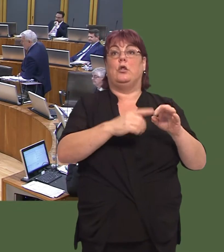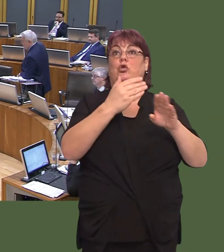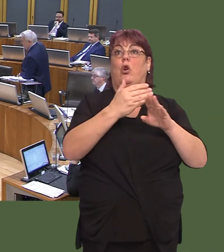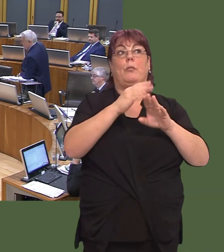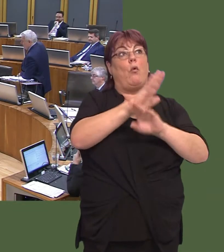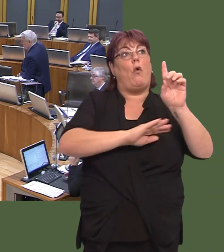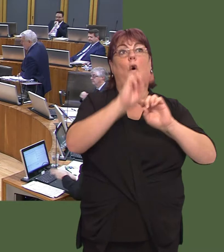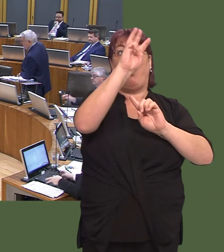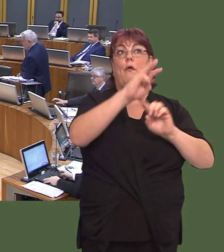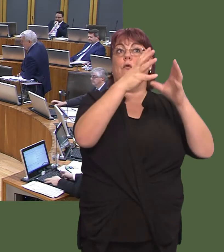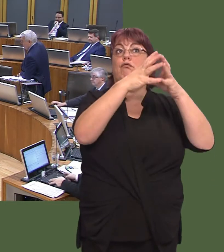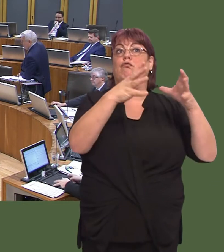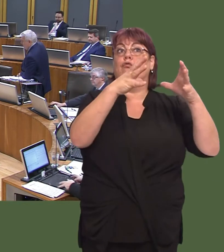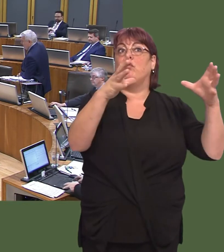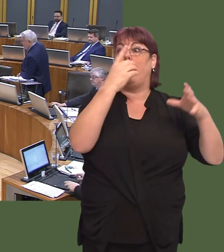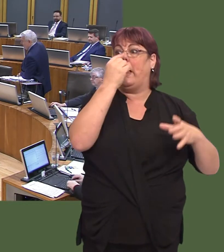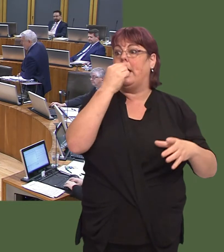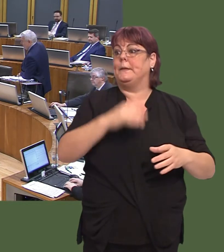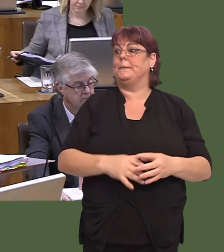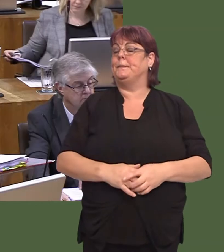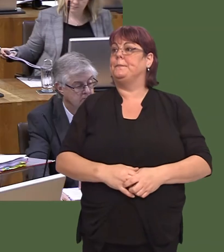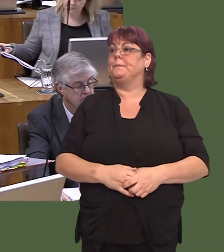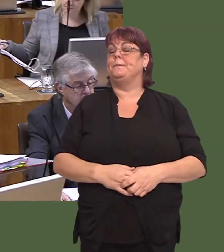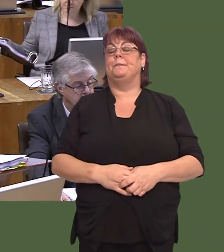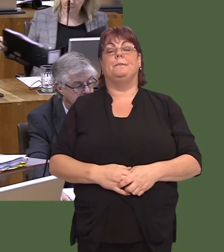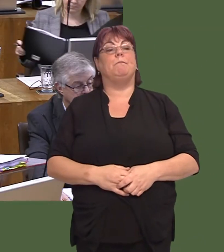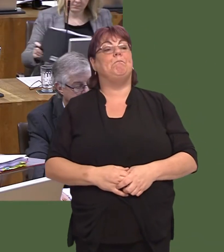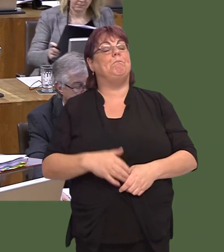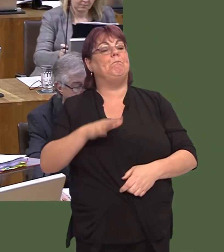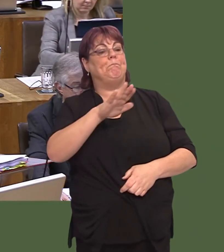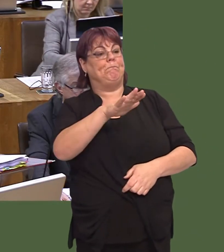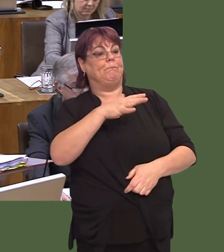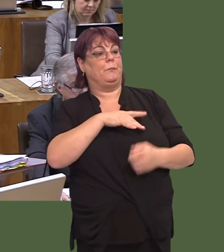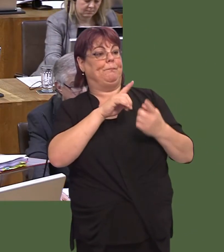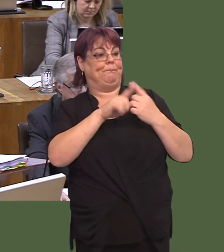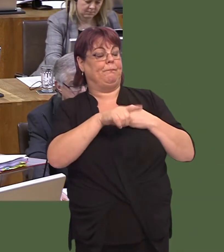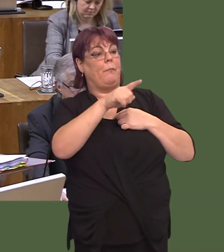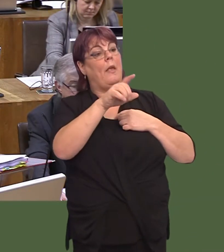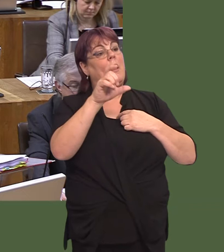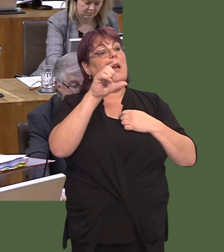Carwyn Jones: May I say to the Member that the Caernarfon office wonít be quitting the